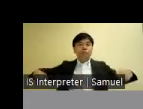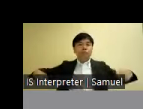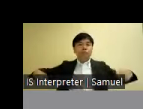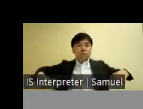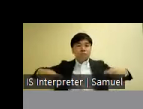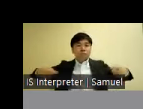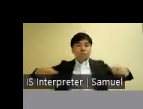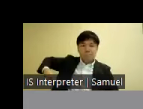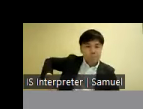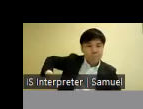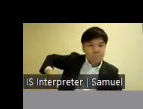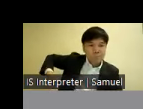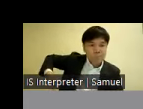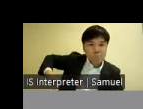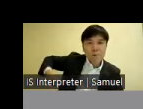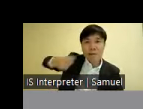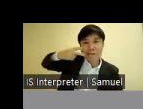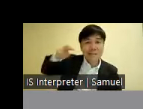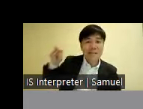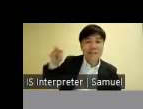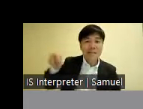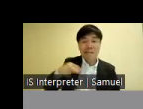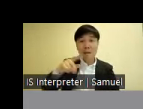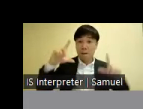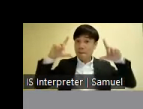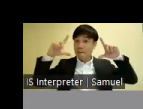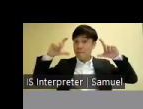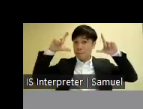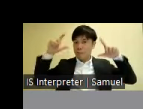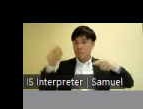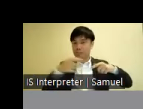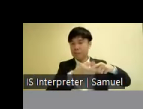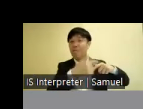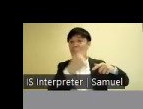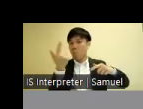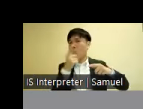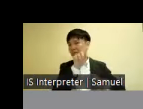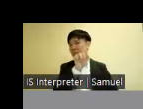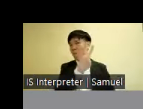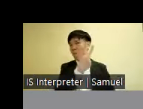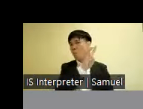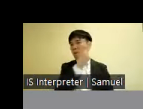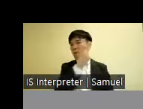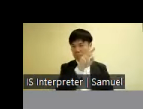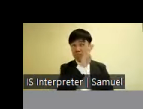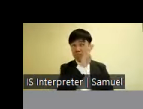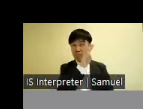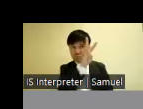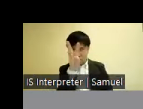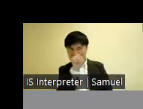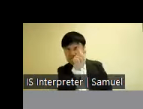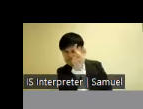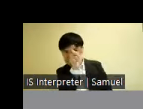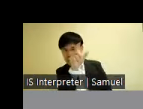We have a picture than we extracted from a link that was shared to further explore the information.